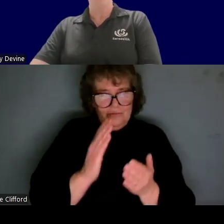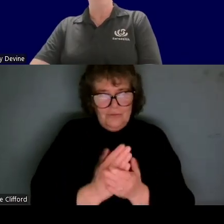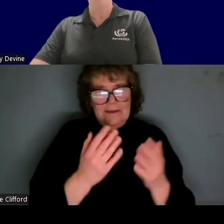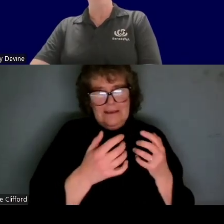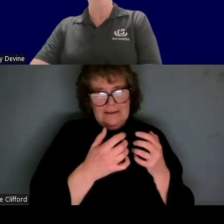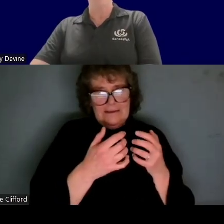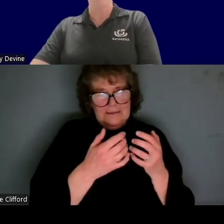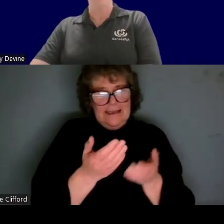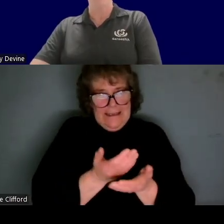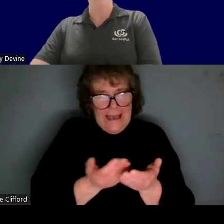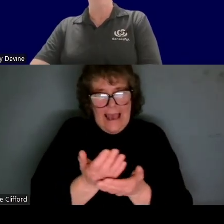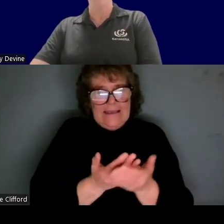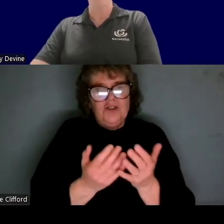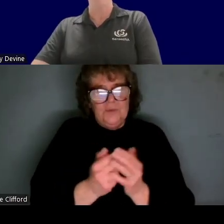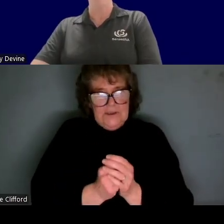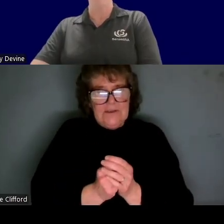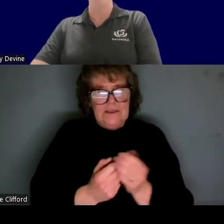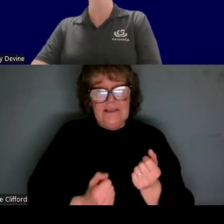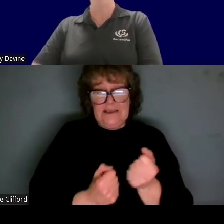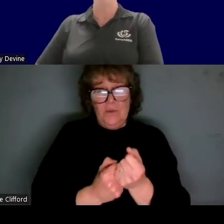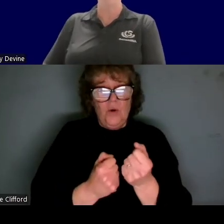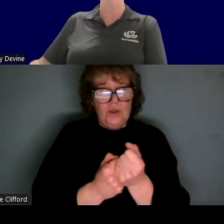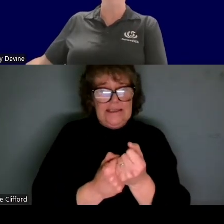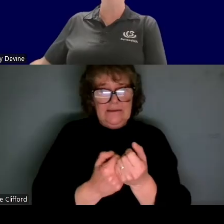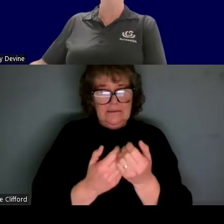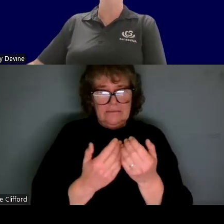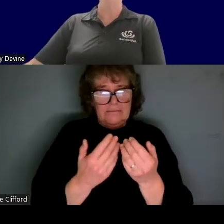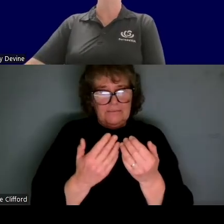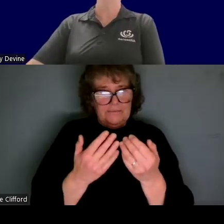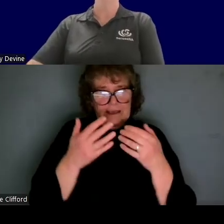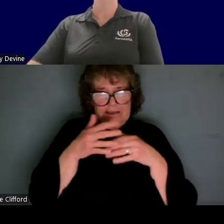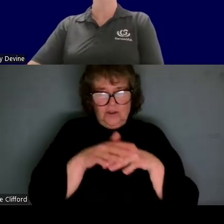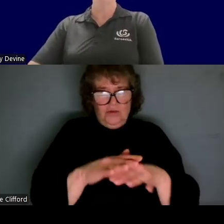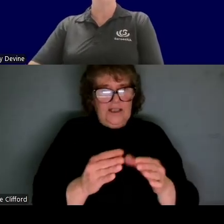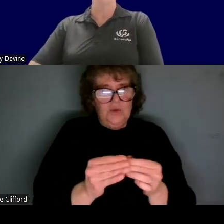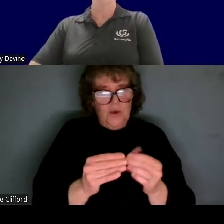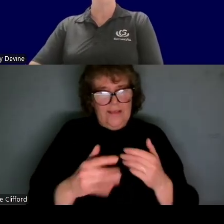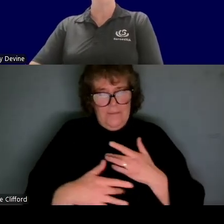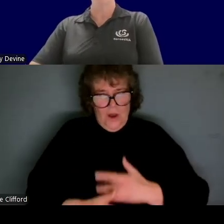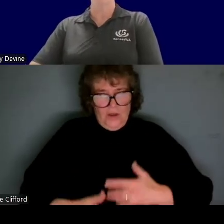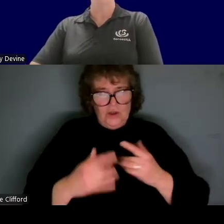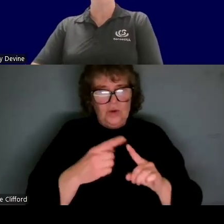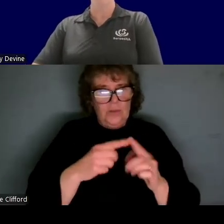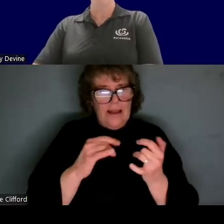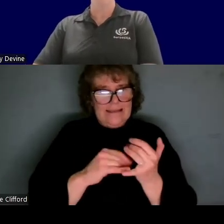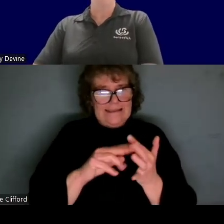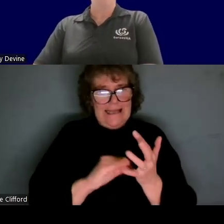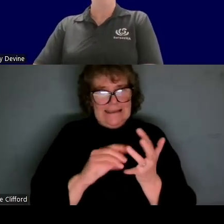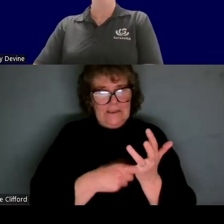supported integration and emotional and sensory needs in addressing any health concerns, something